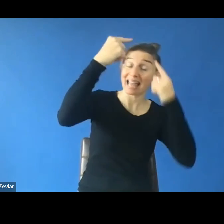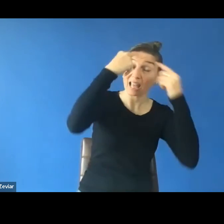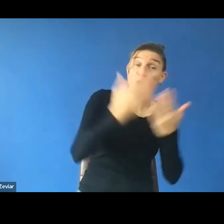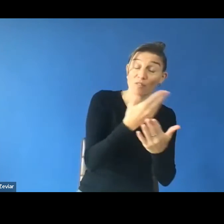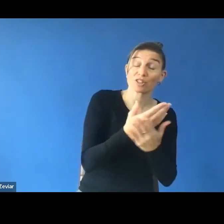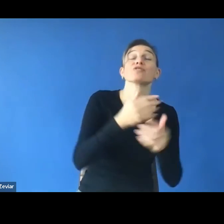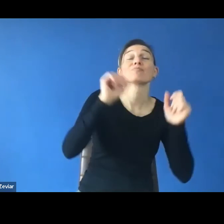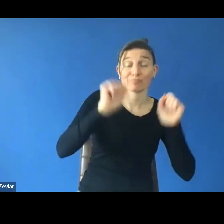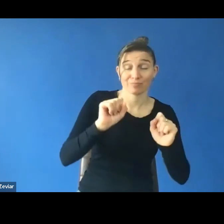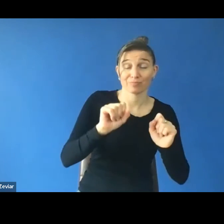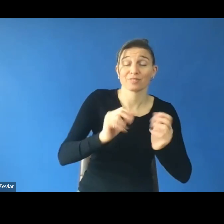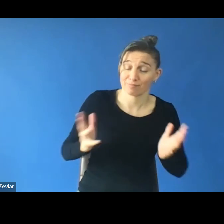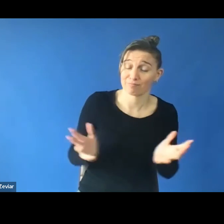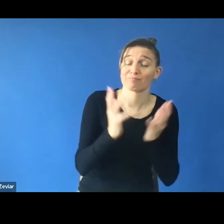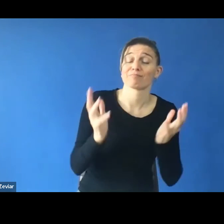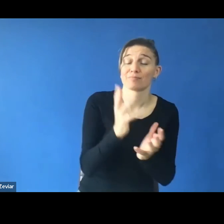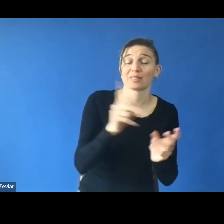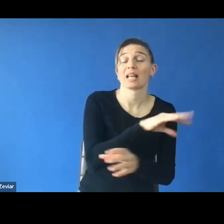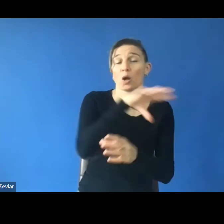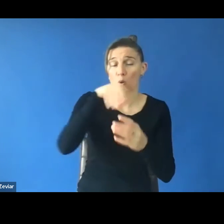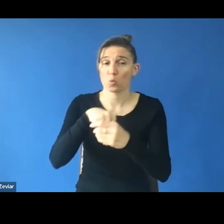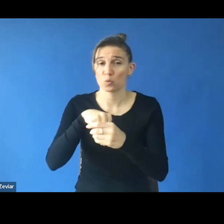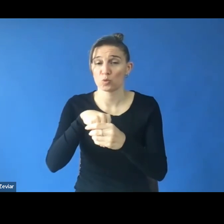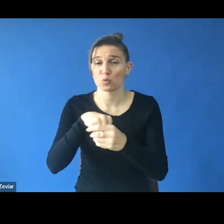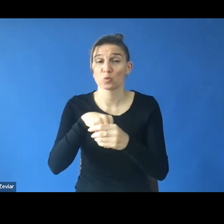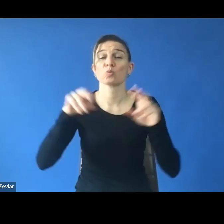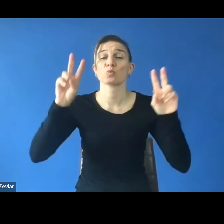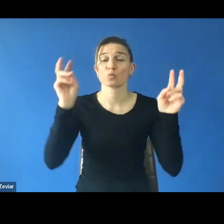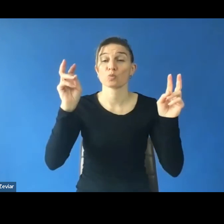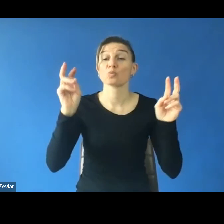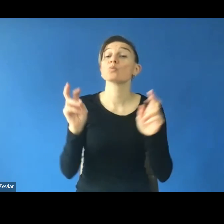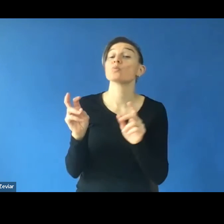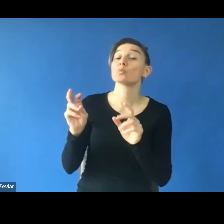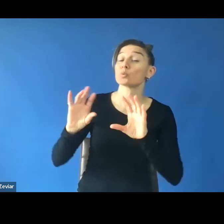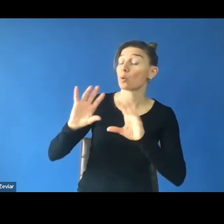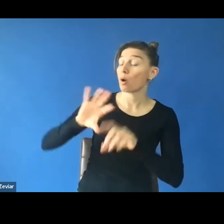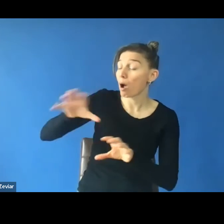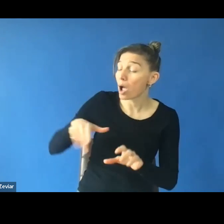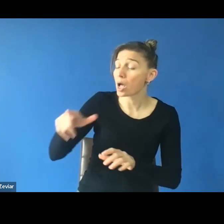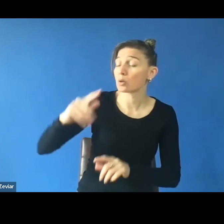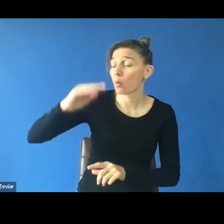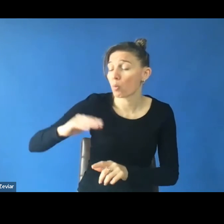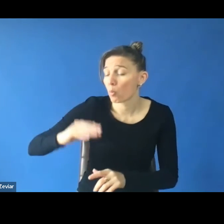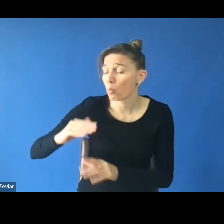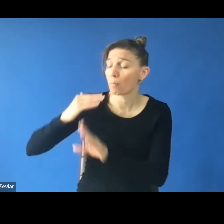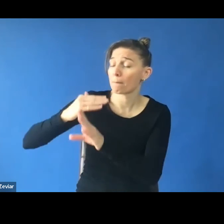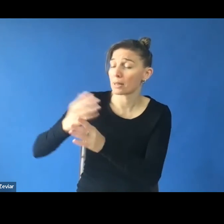Persons with disabilities in low and middle-income countries they can participate in society and enjoy equal access